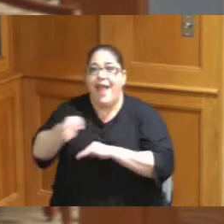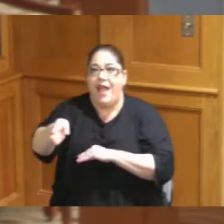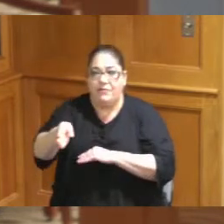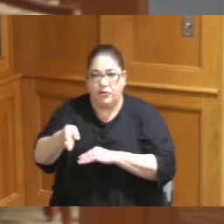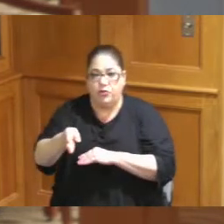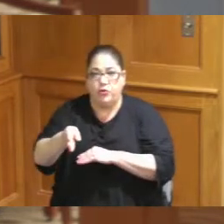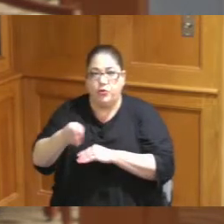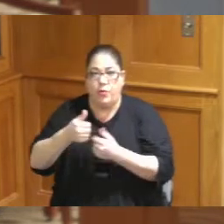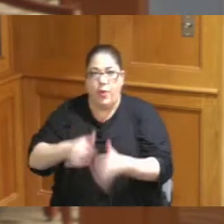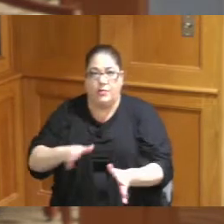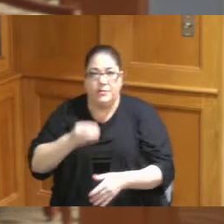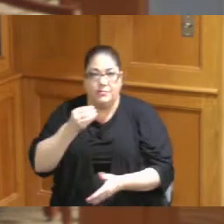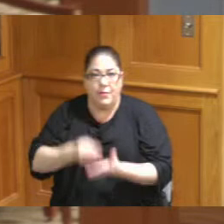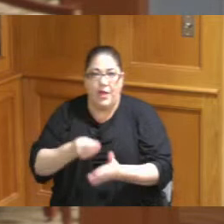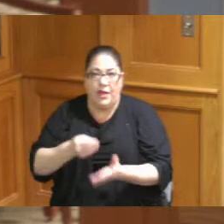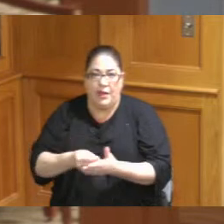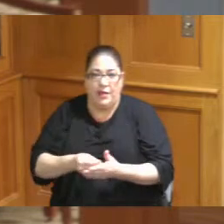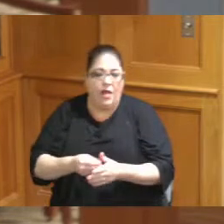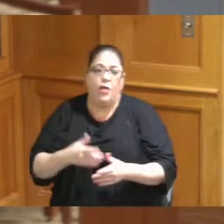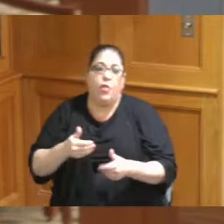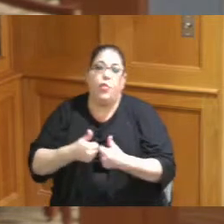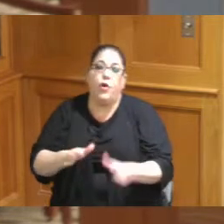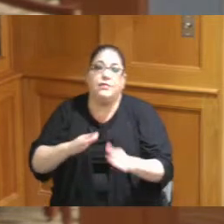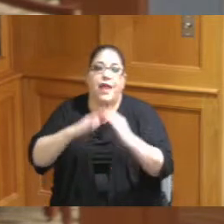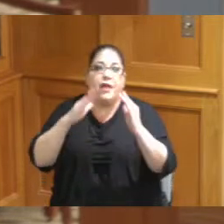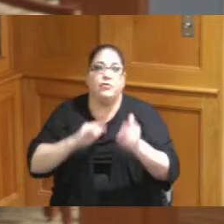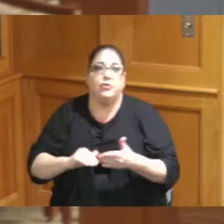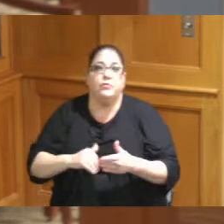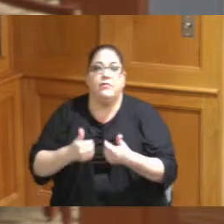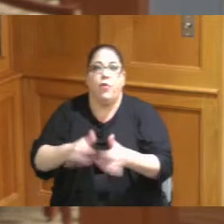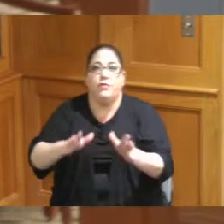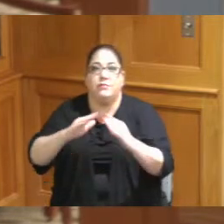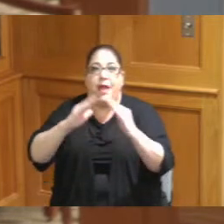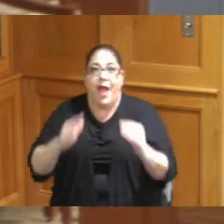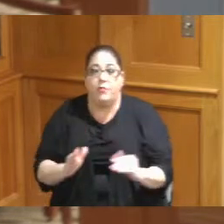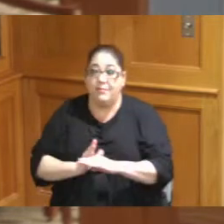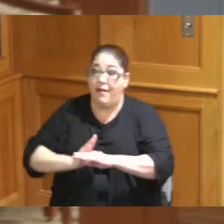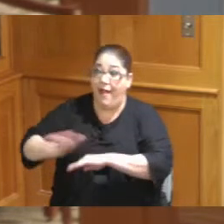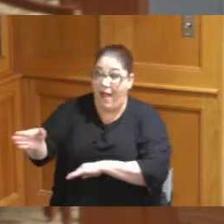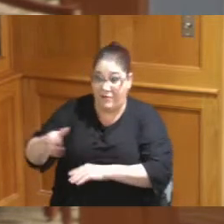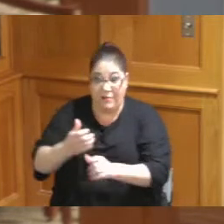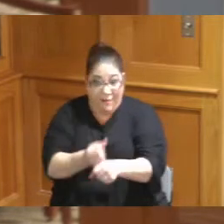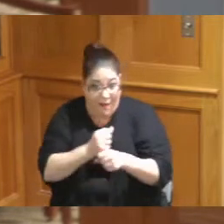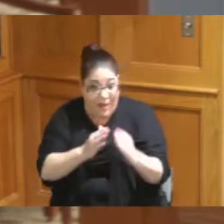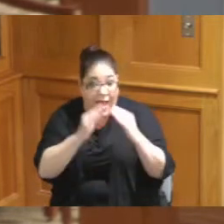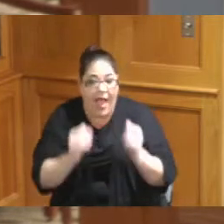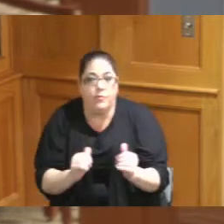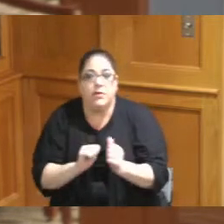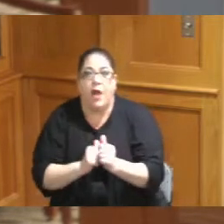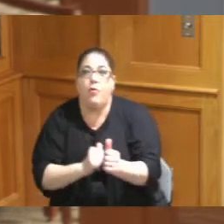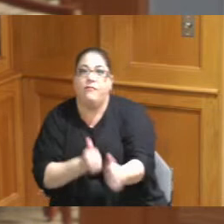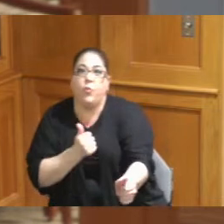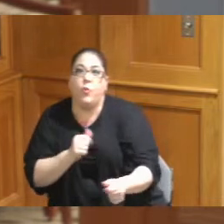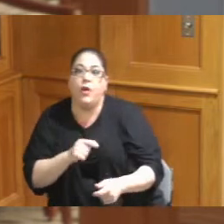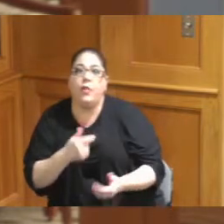the federal money goes it was all about prevention because we're typically very under resourced to